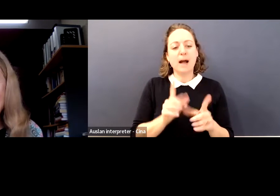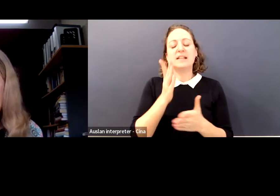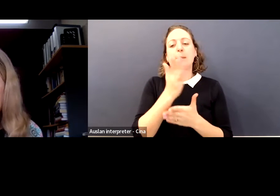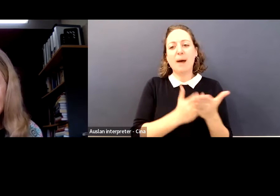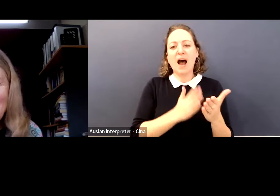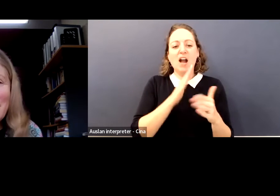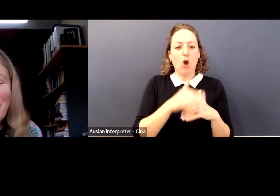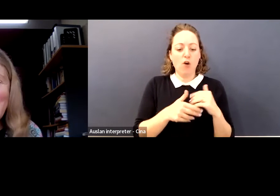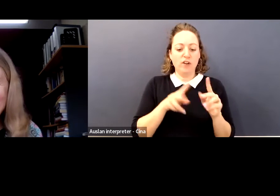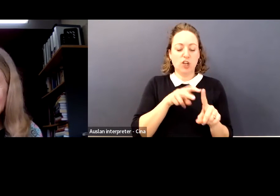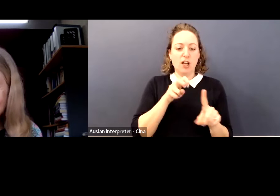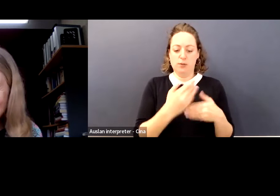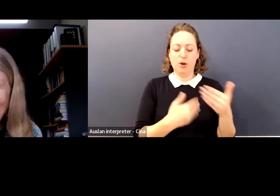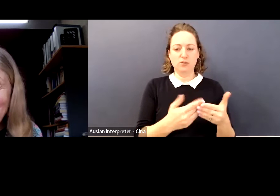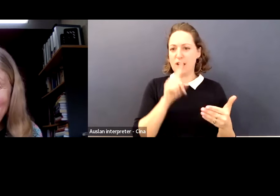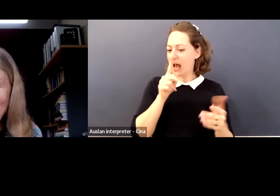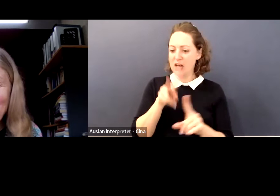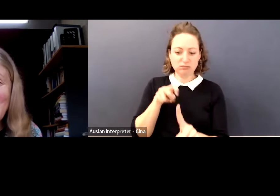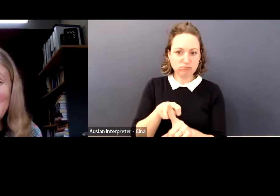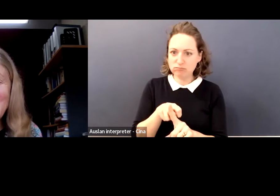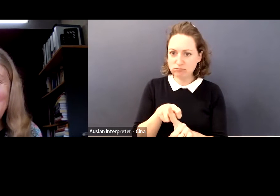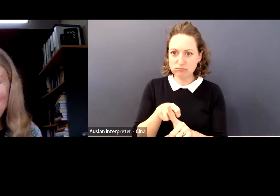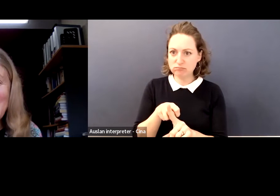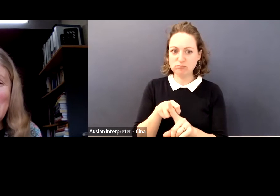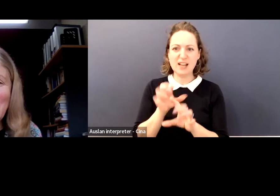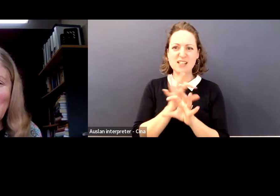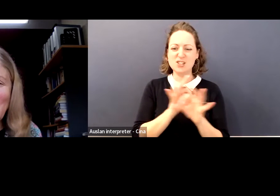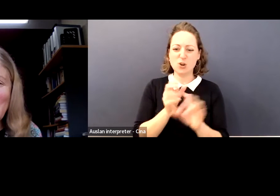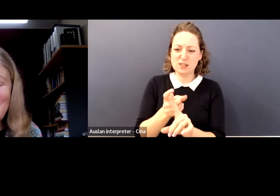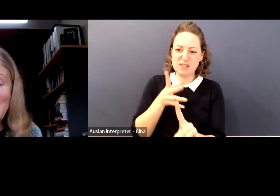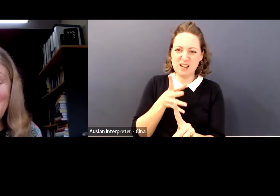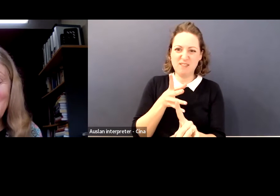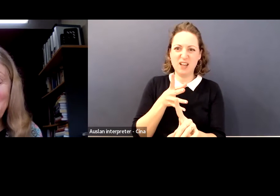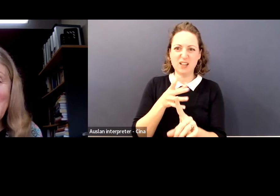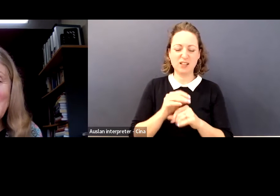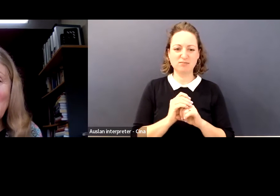So it doesn't classify, doesn't really individualise and it doesn't diagnose. It's